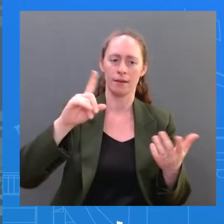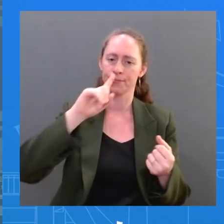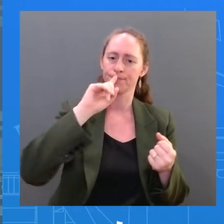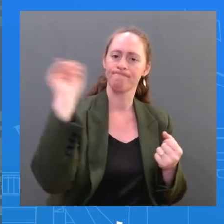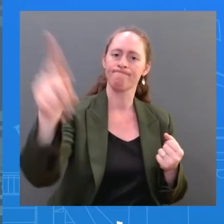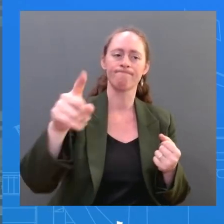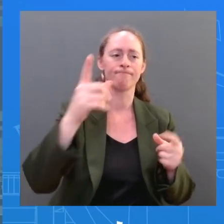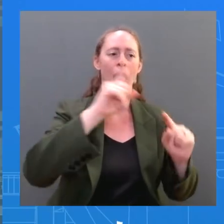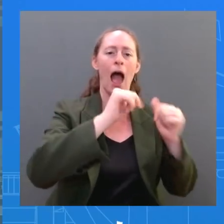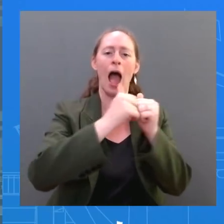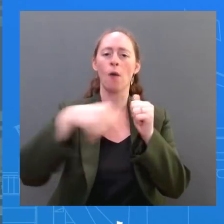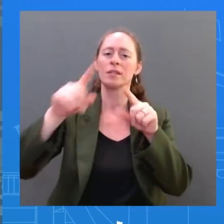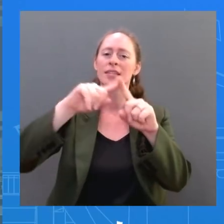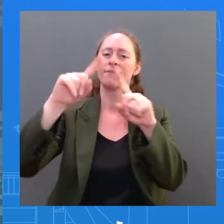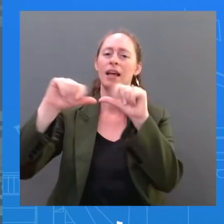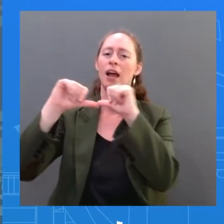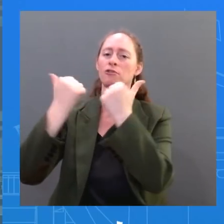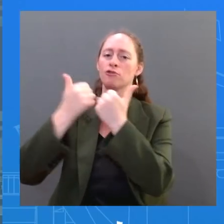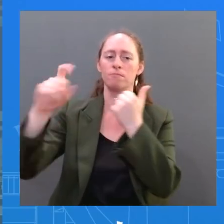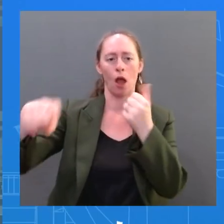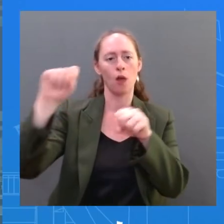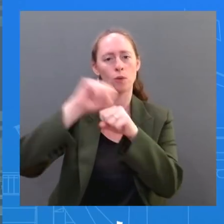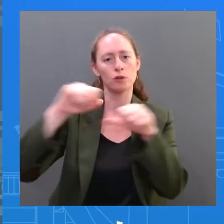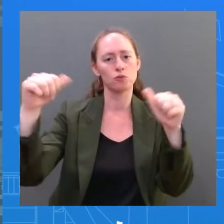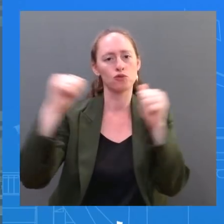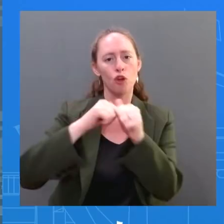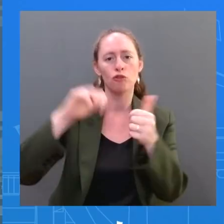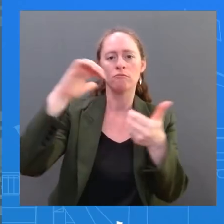really all of the agencies and across the White House.